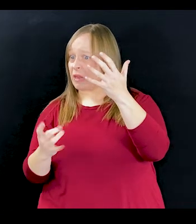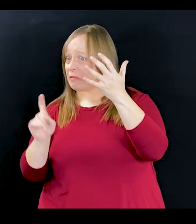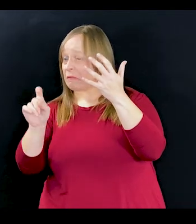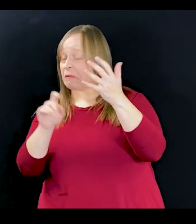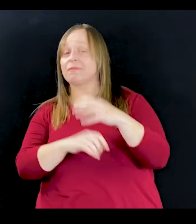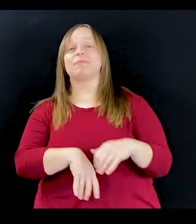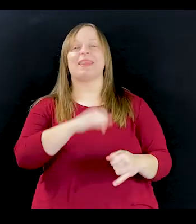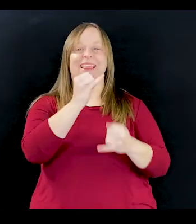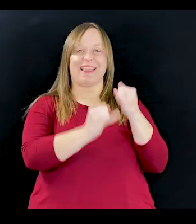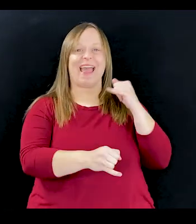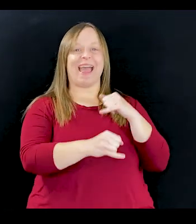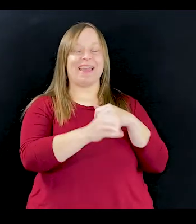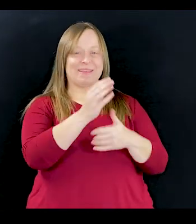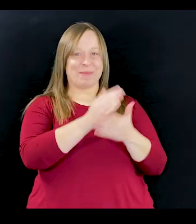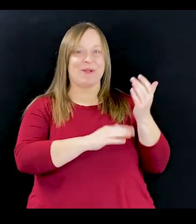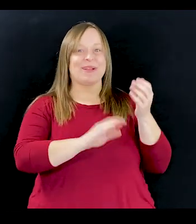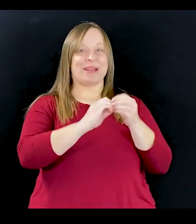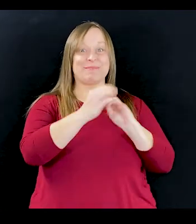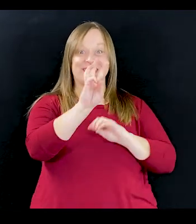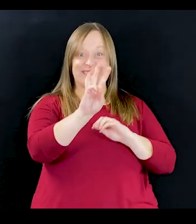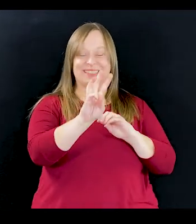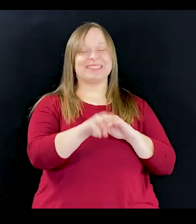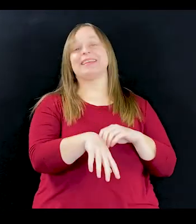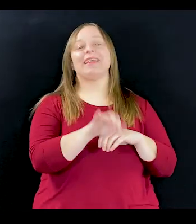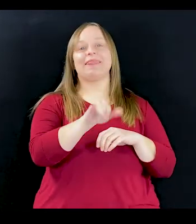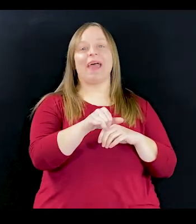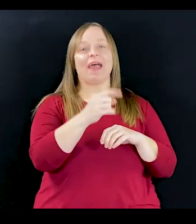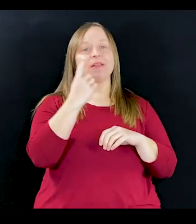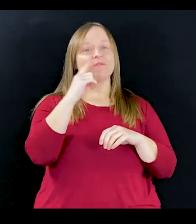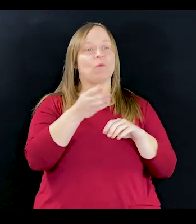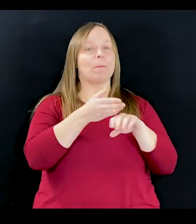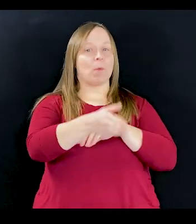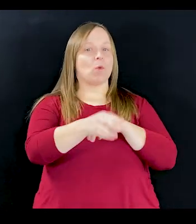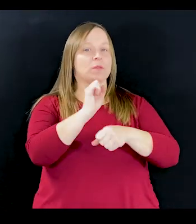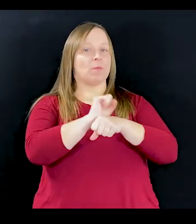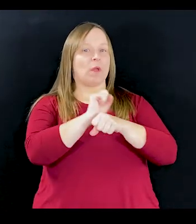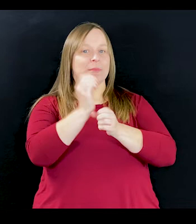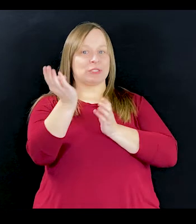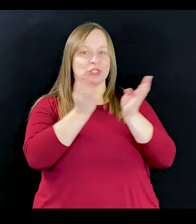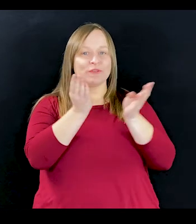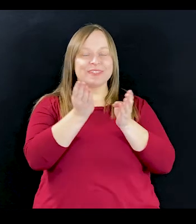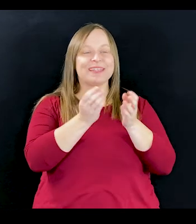So the last step is phase number six and that's for Post-Employment Services.